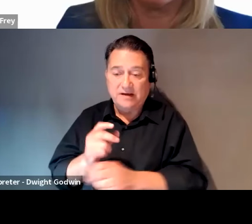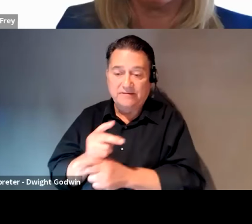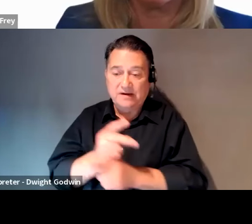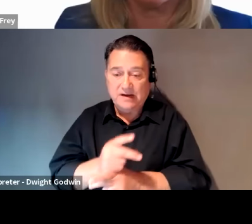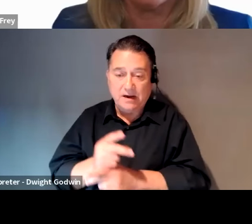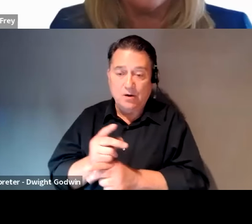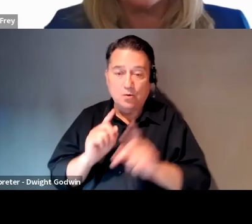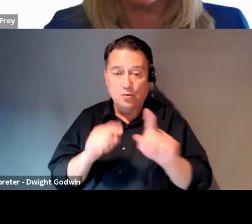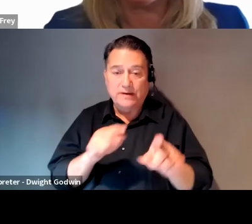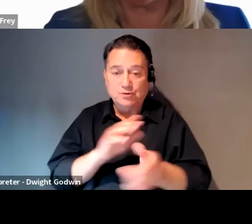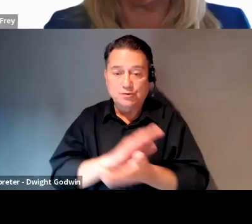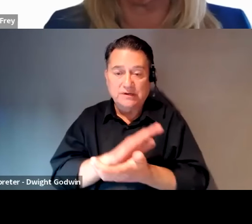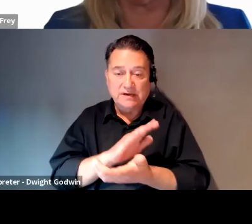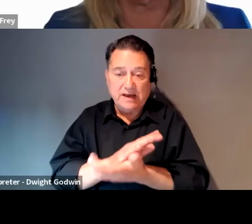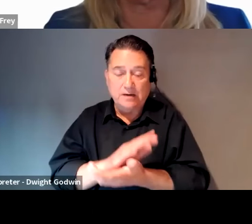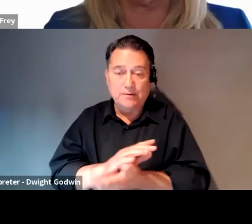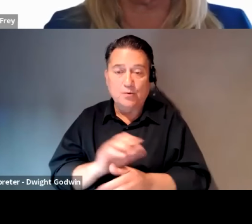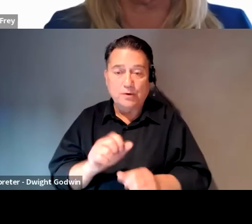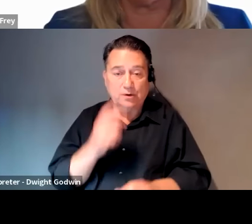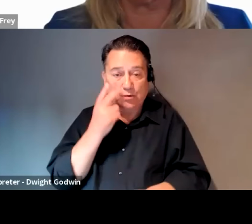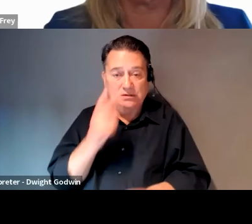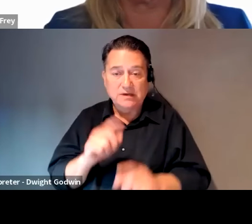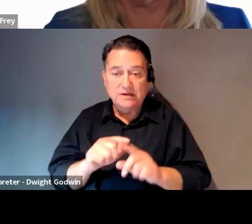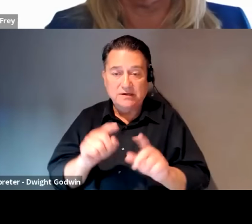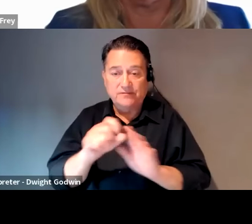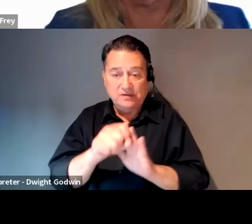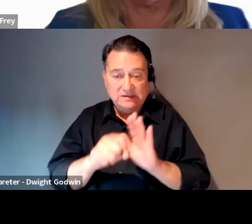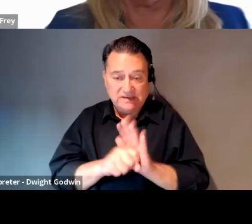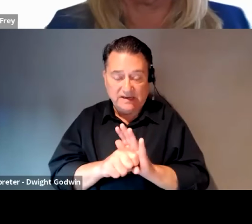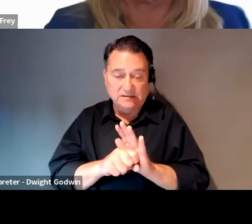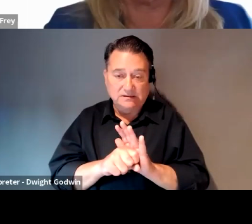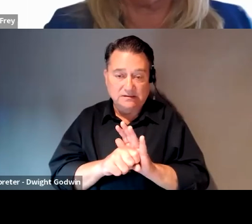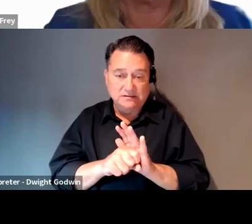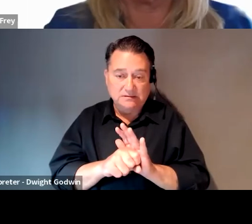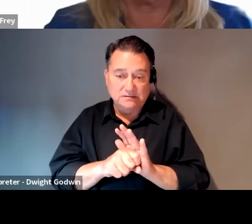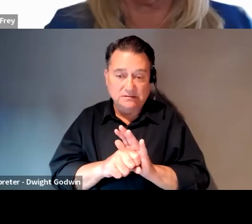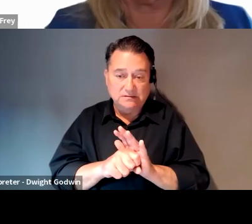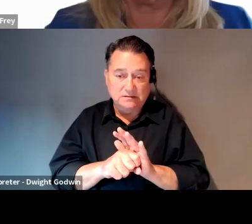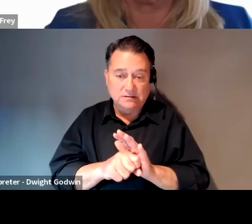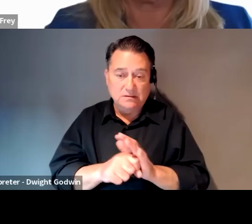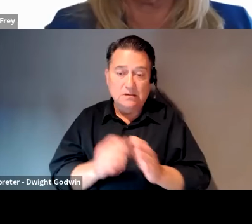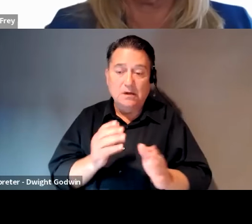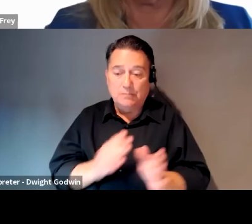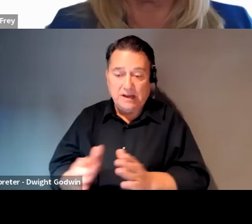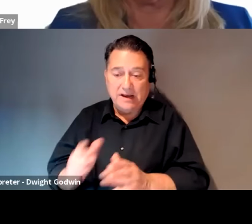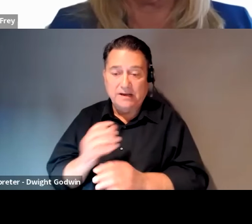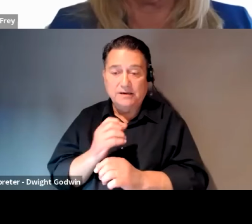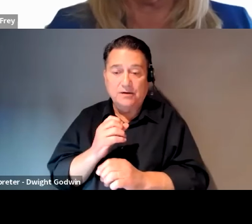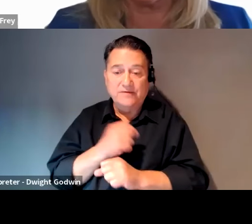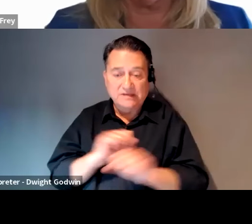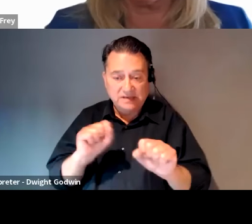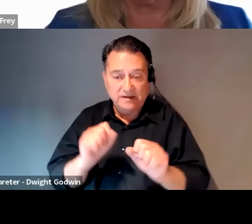we were able to see different states because plan of safe care had always been a state initiative.